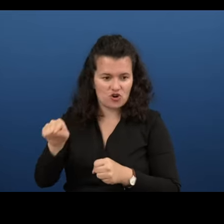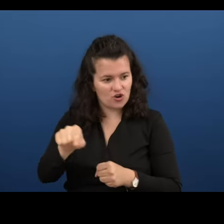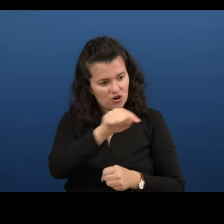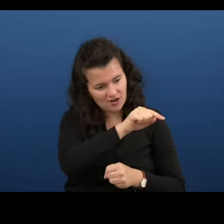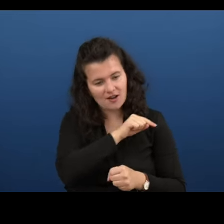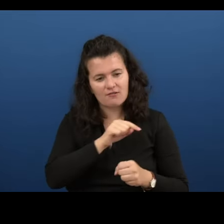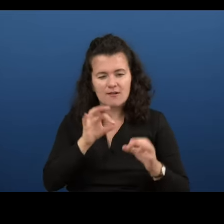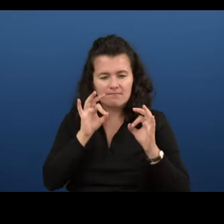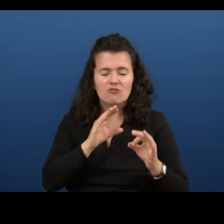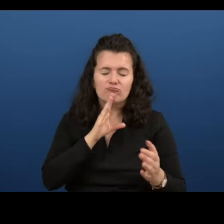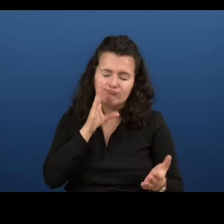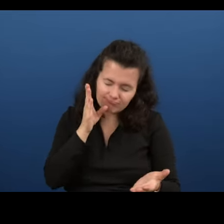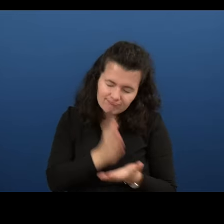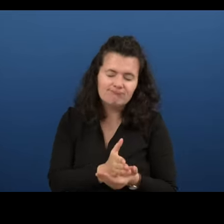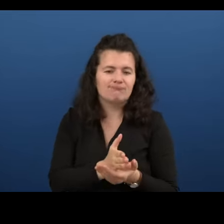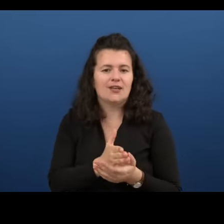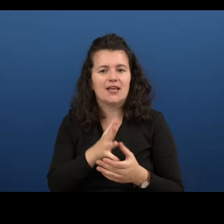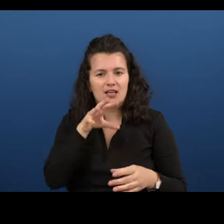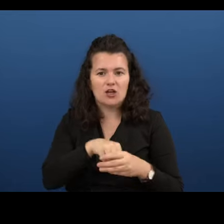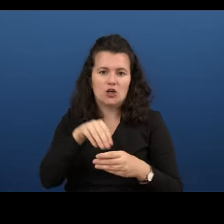ever before. 12:05:29 And the fourth commitment we've done